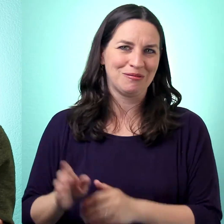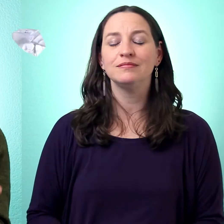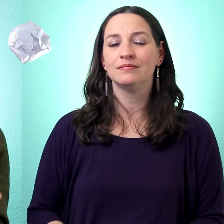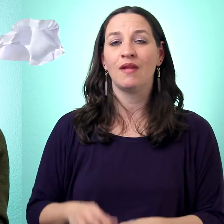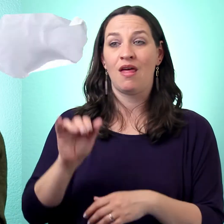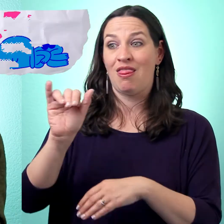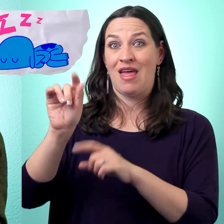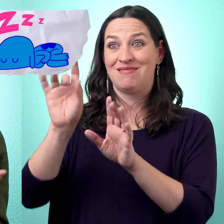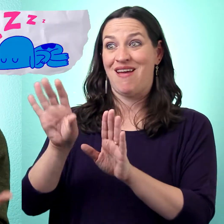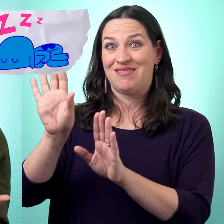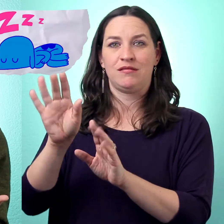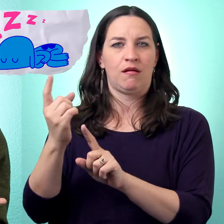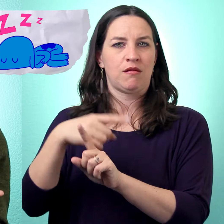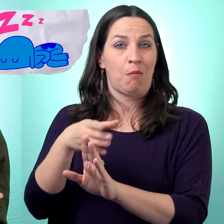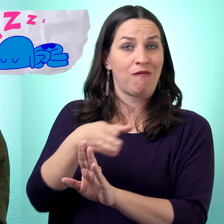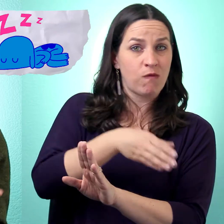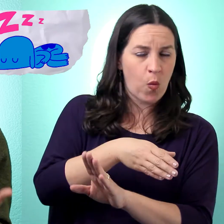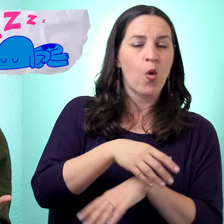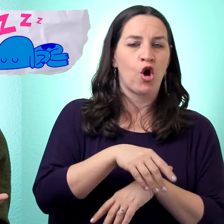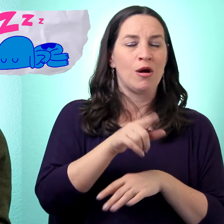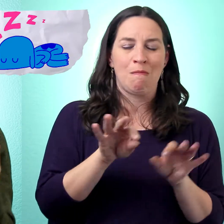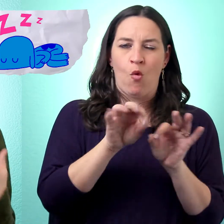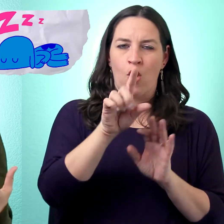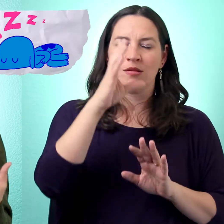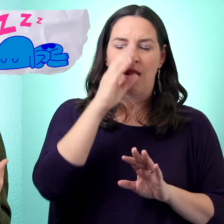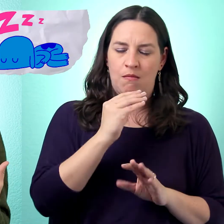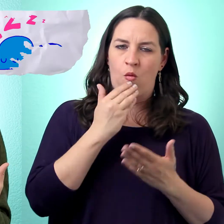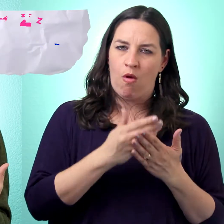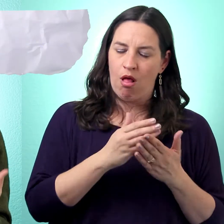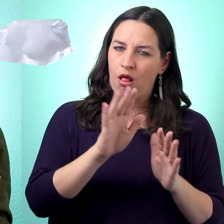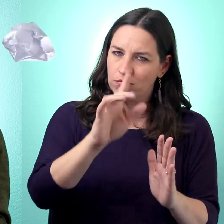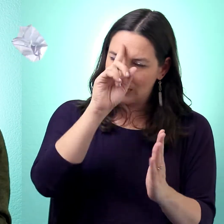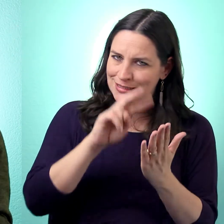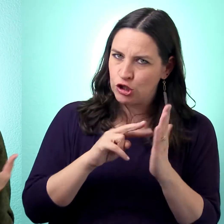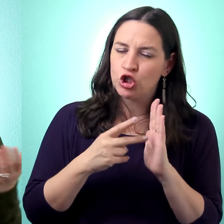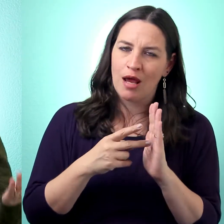The night before the test, I recommend getting a really good night's sleep. I know that's really difficult. So really set that intention